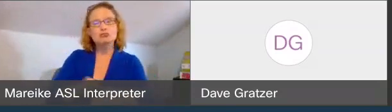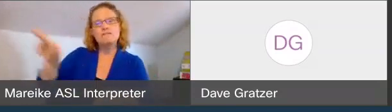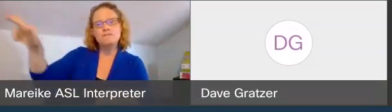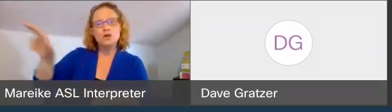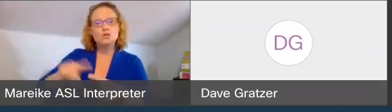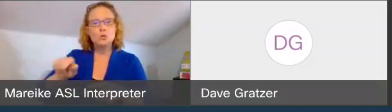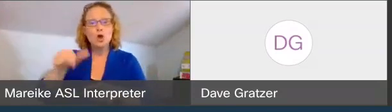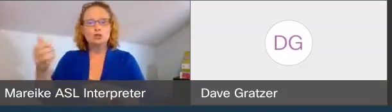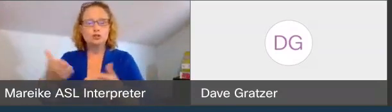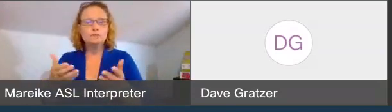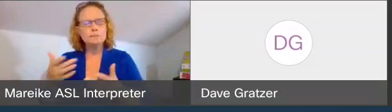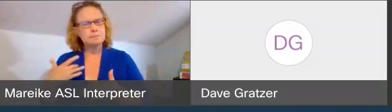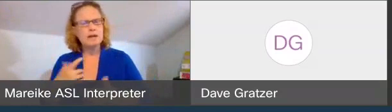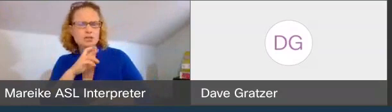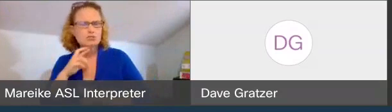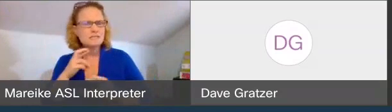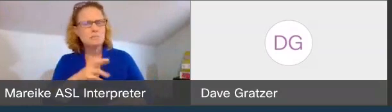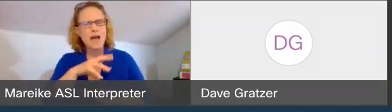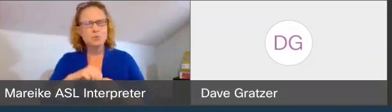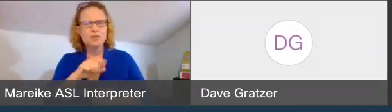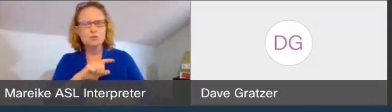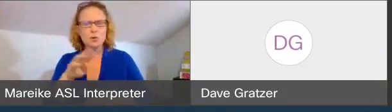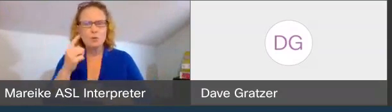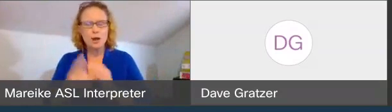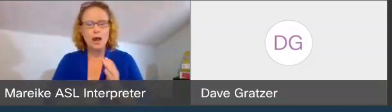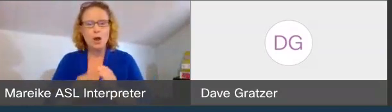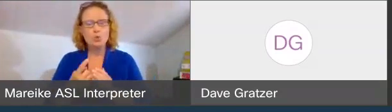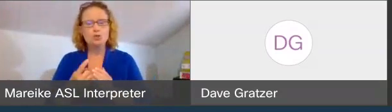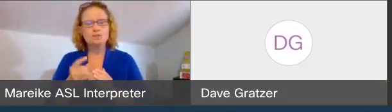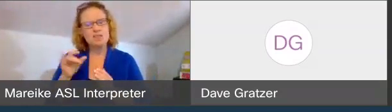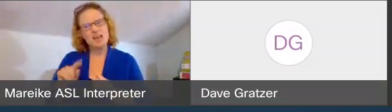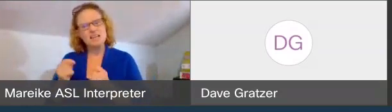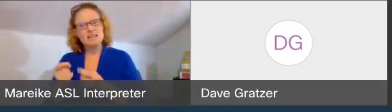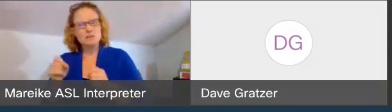They usually respond in about 24 hours and they can kind of stay with someone for maybe up to